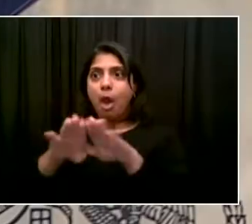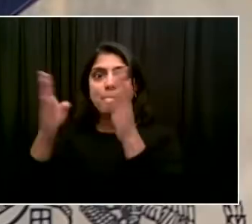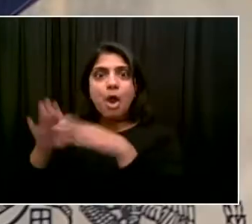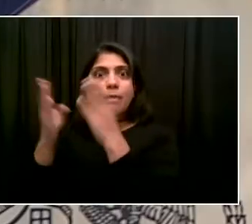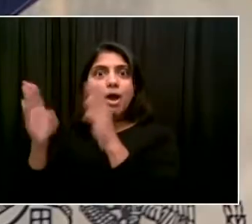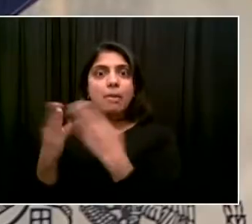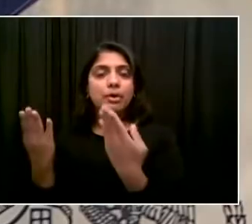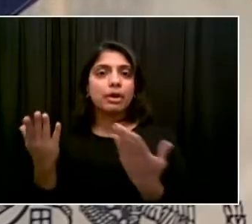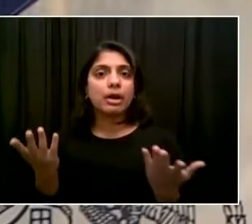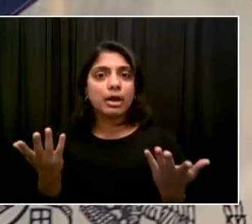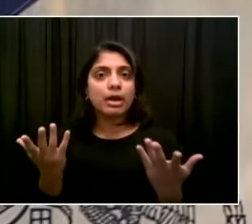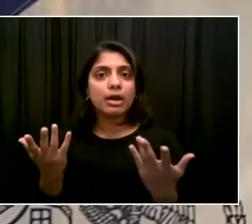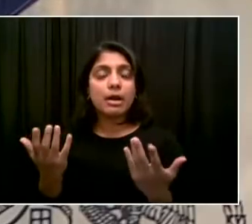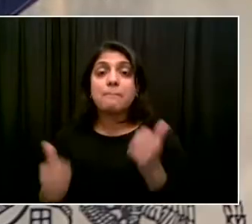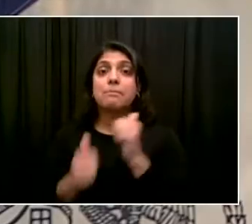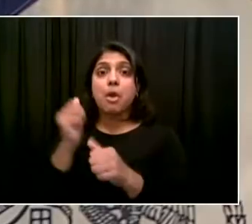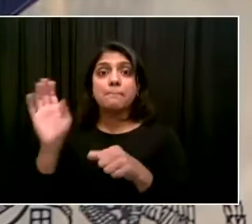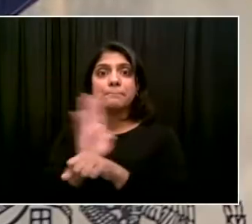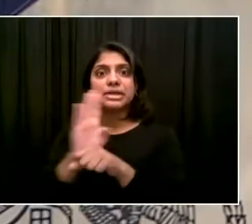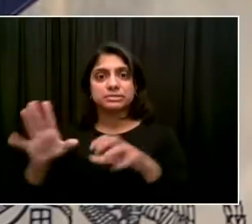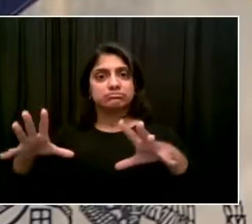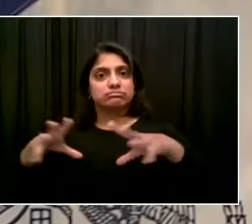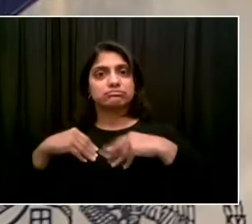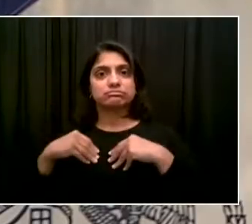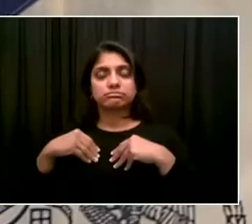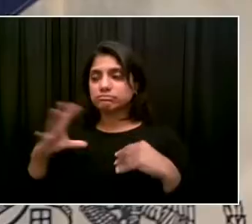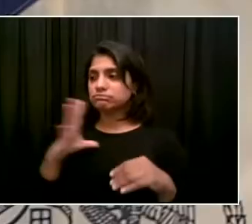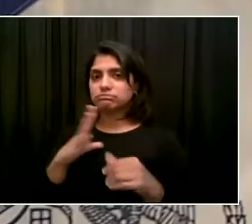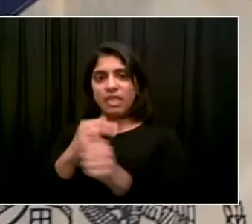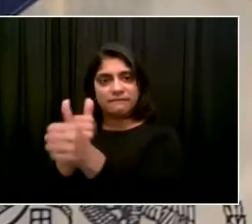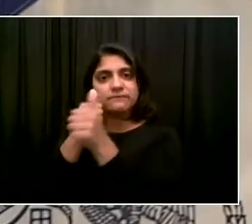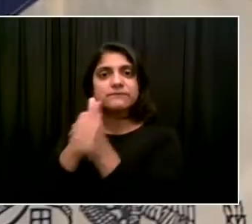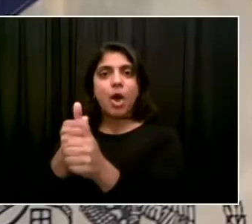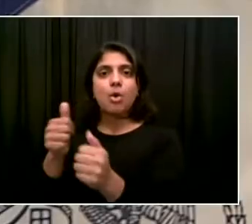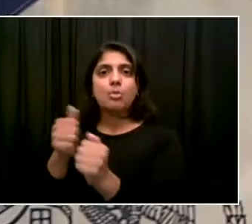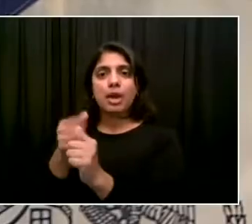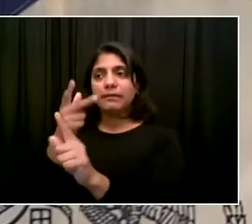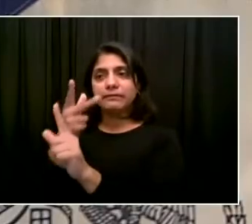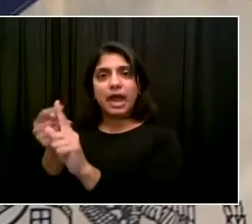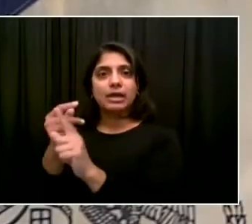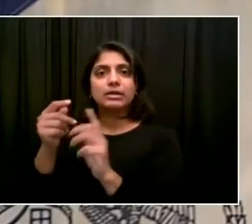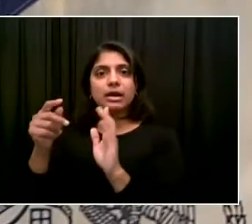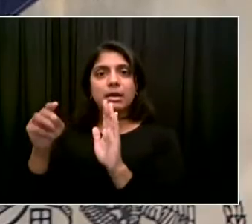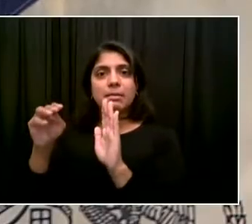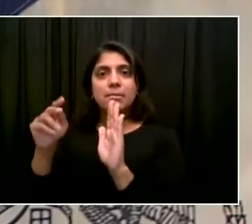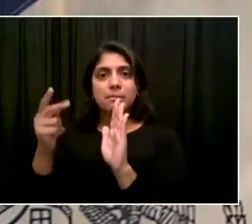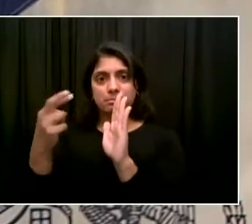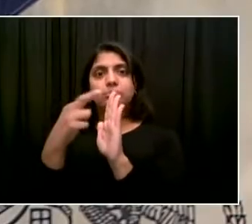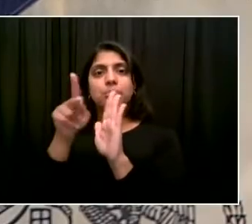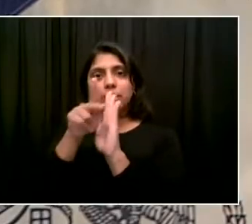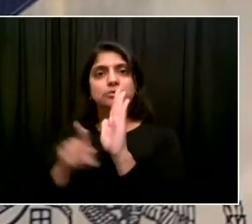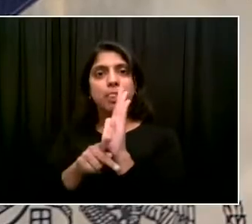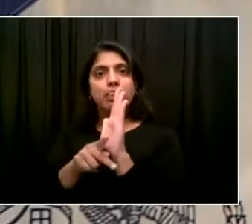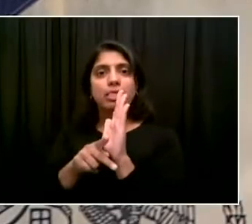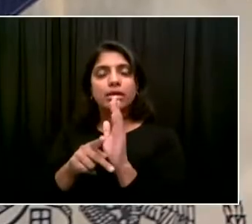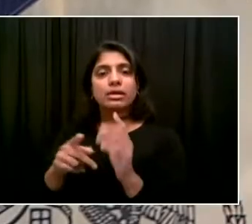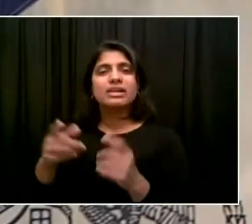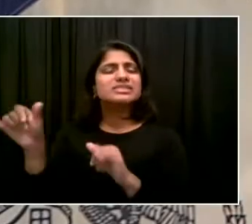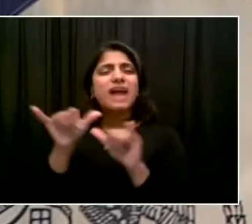CUSTOMERS TO COME BACK AND KEEP COMING BACK. THE VAST MAJORITY OF BUSINESSES COMPLIED. WE HAD EDUCATION